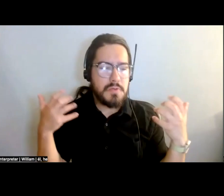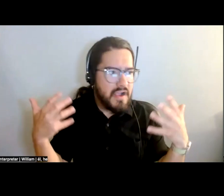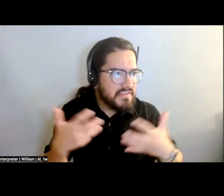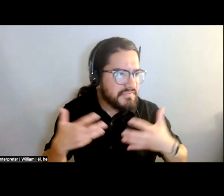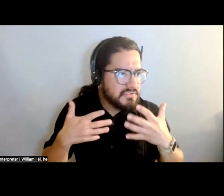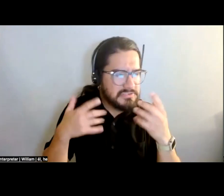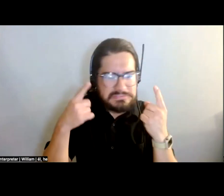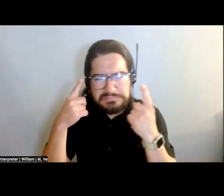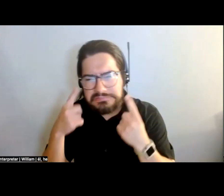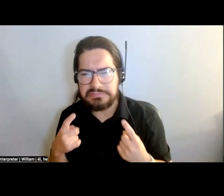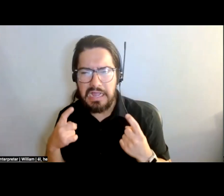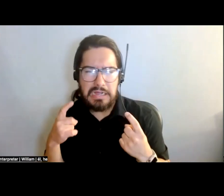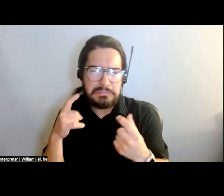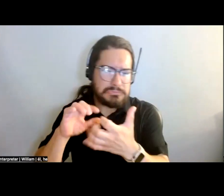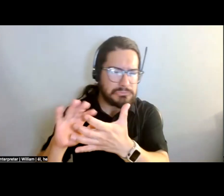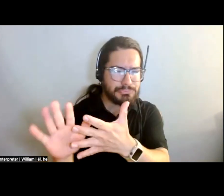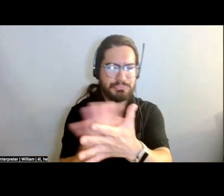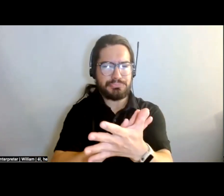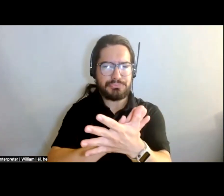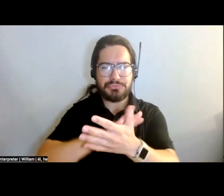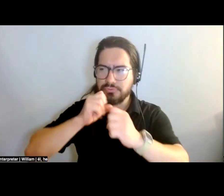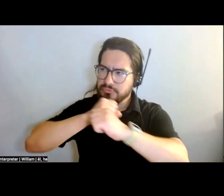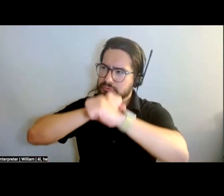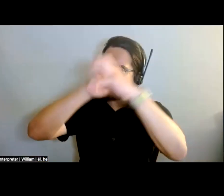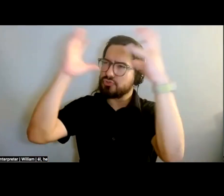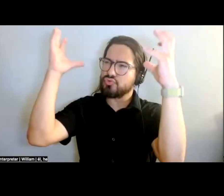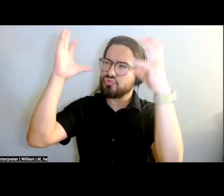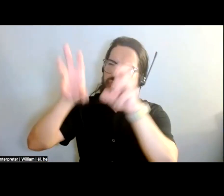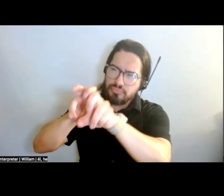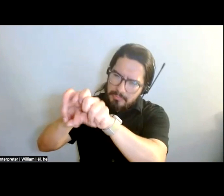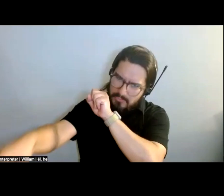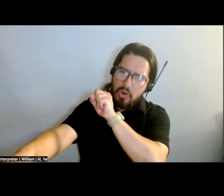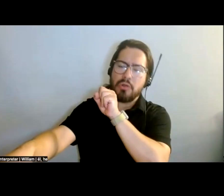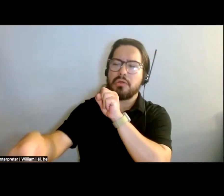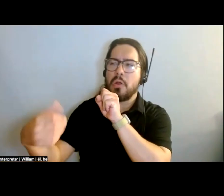Illusions are broken chaos is king and uncertainty his queen